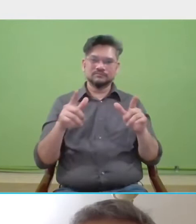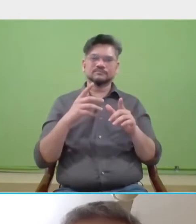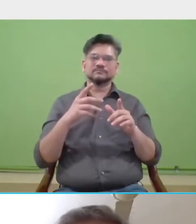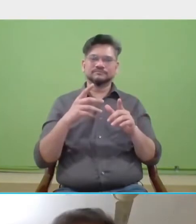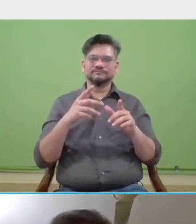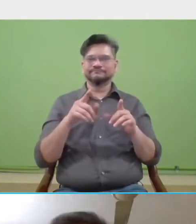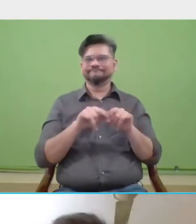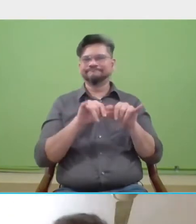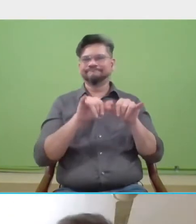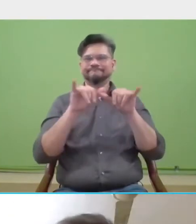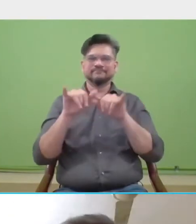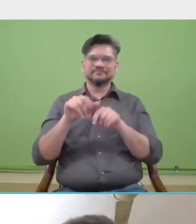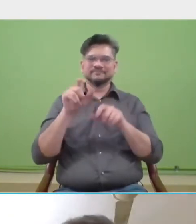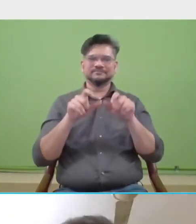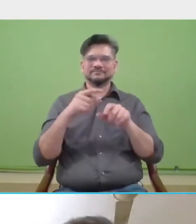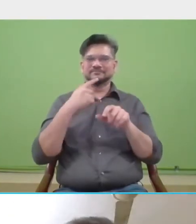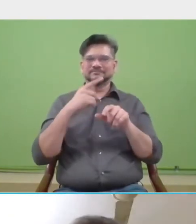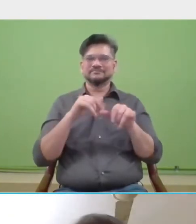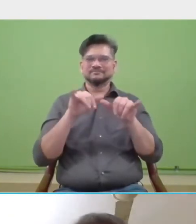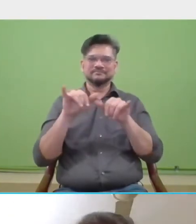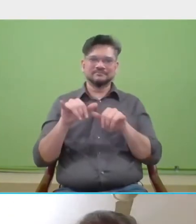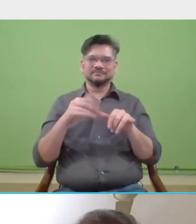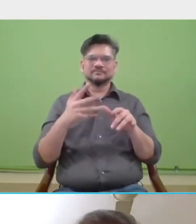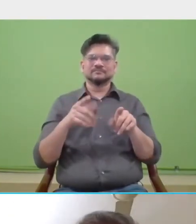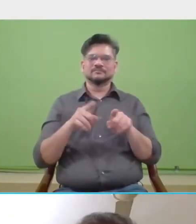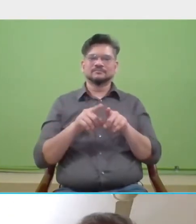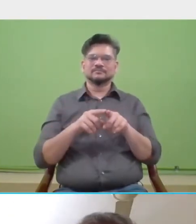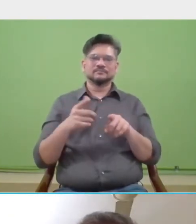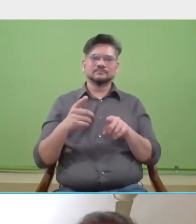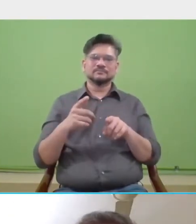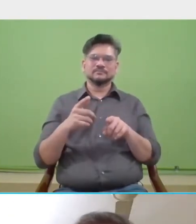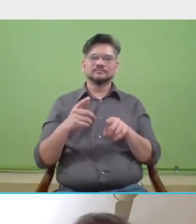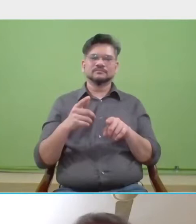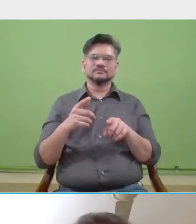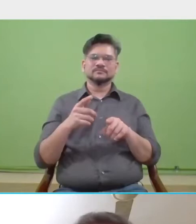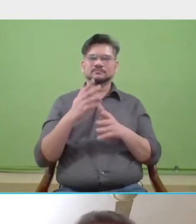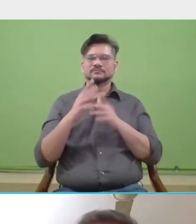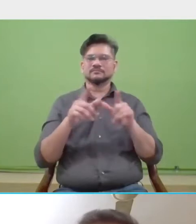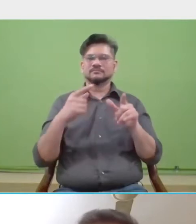and one of the stereotypes are they are much more uniform than spoken languages so that is